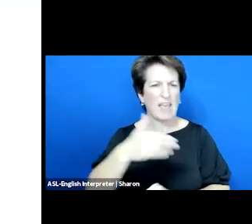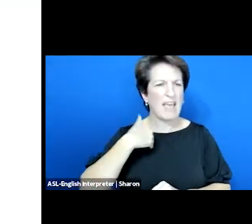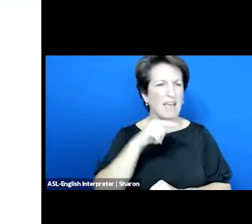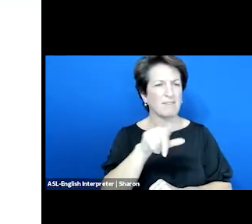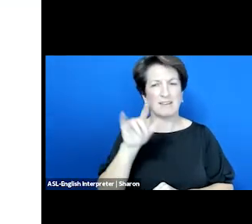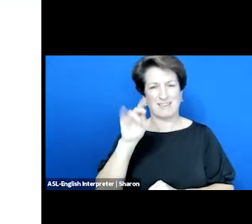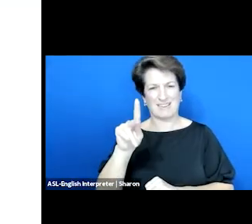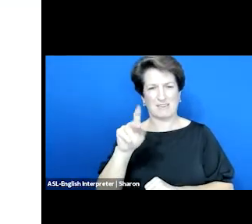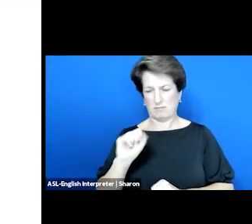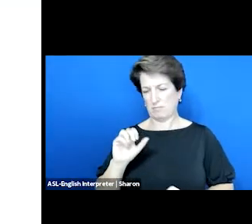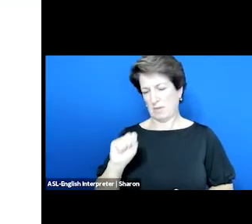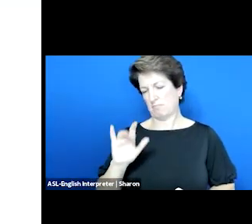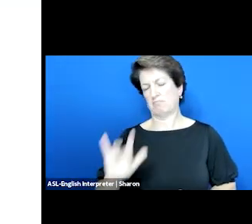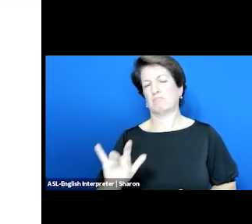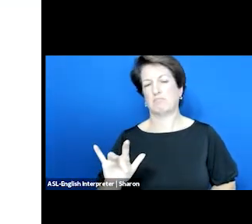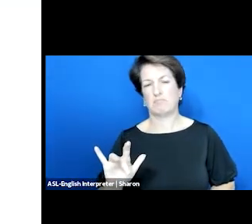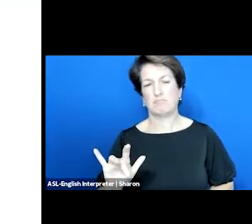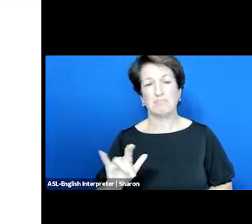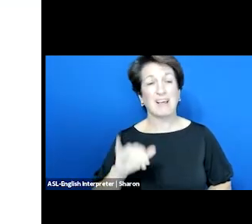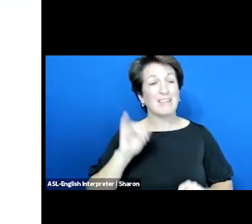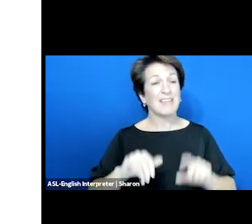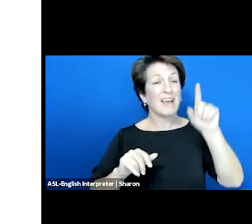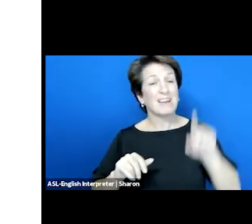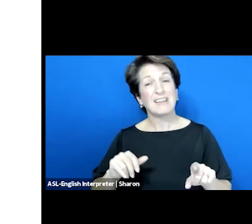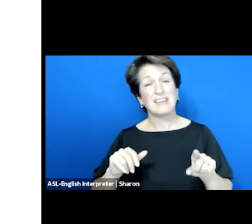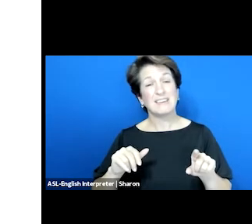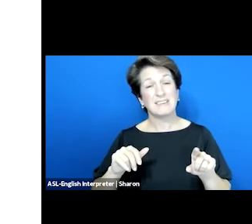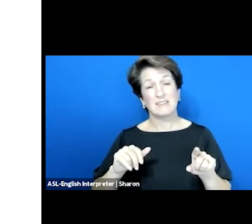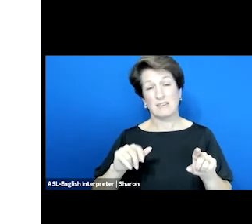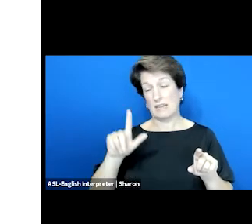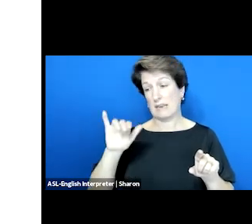are now eligible. Seniors is 65 years of age and older, living in shelters, long-term